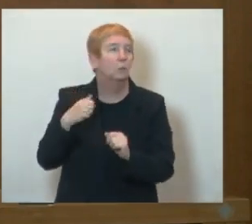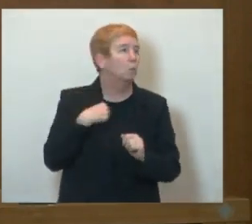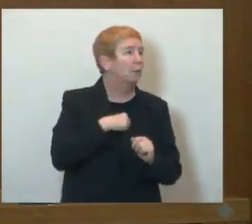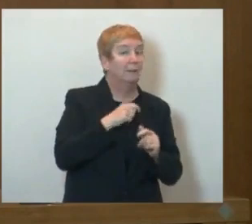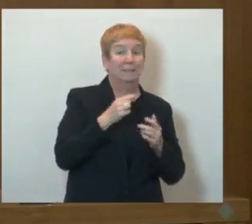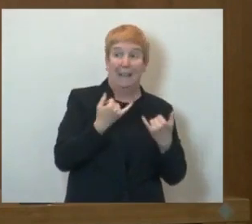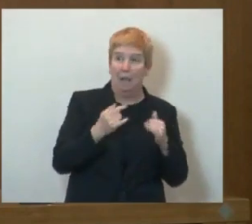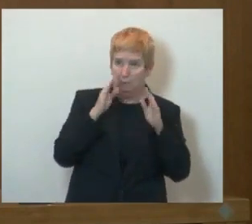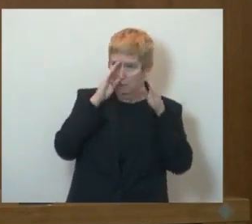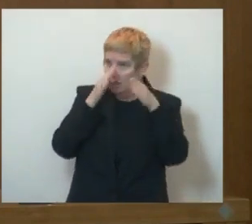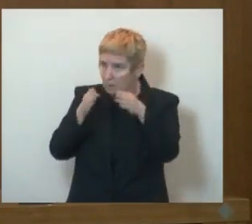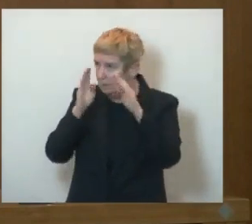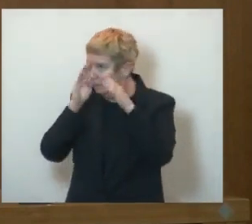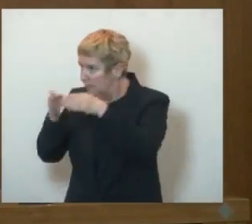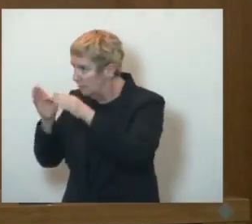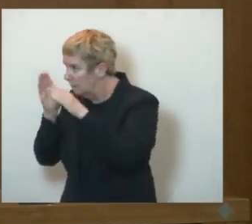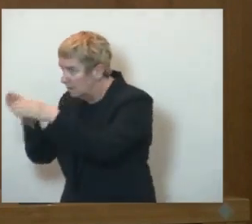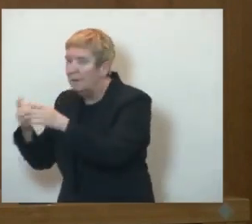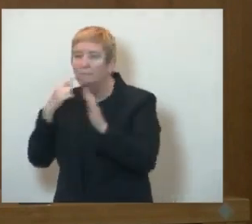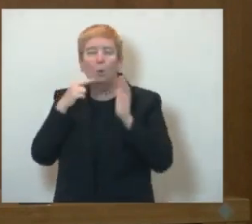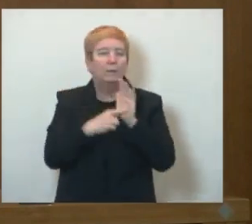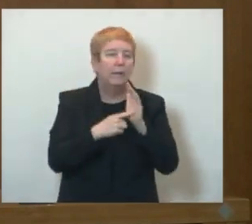WAYS WHERE WE MIGHT FIND THE VIRUS.